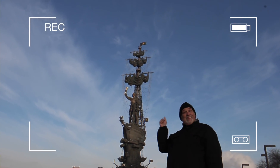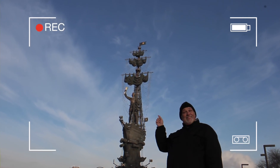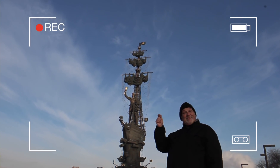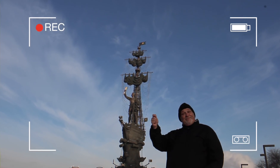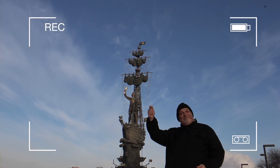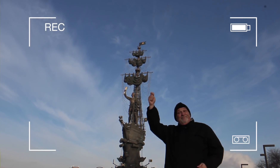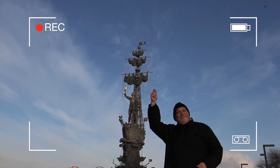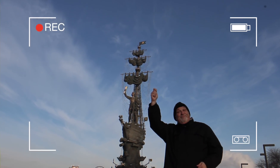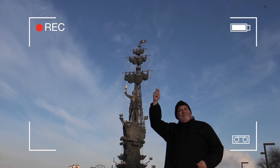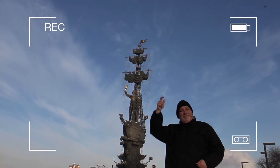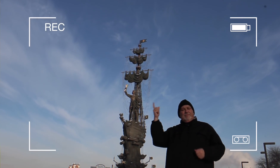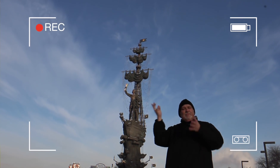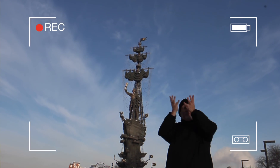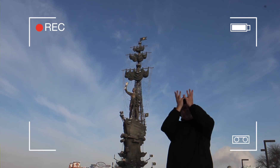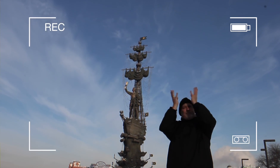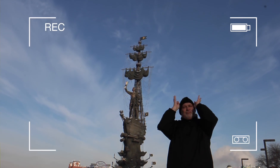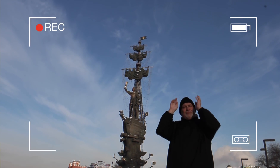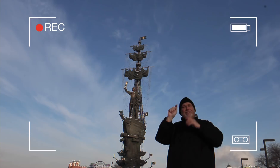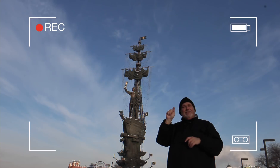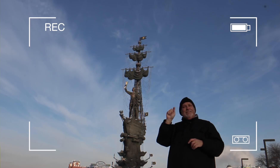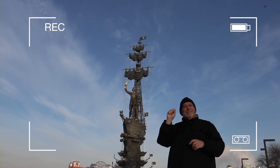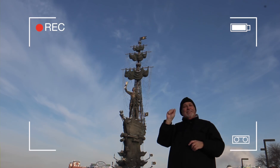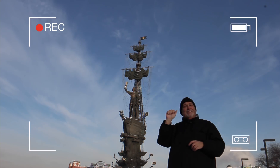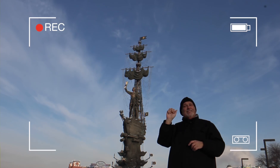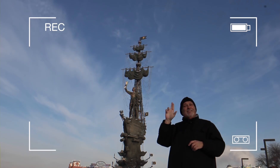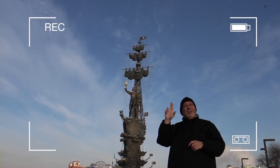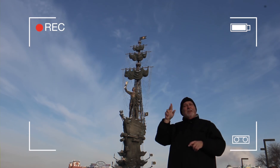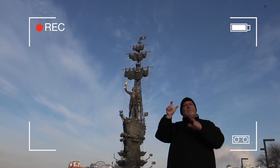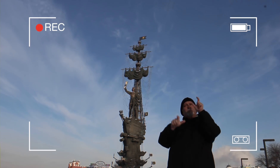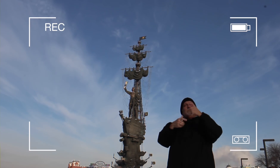This statue is the Peter the Great (Czar),